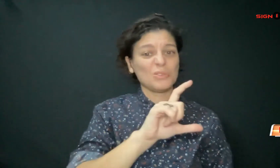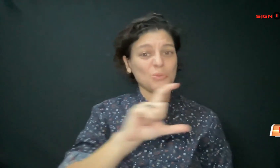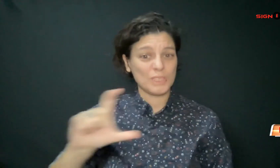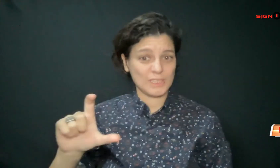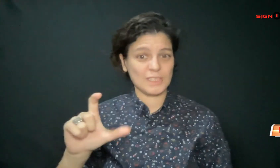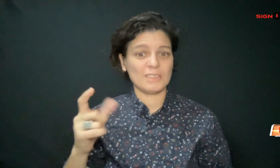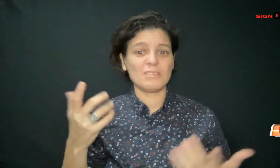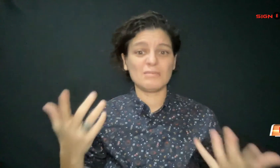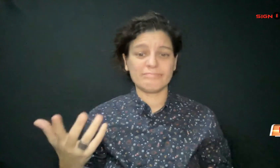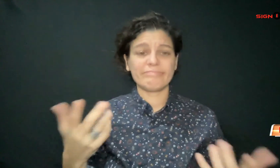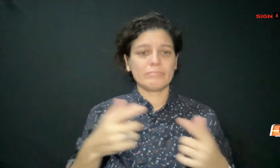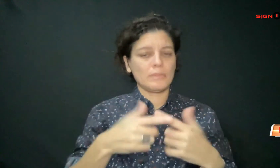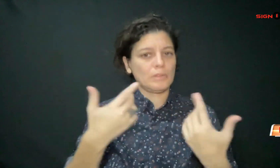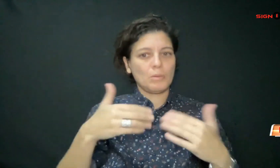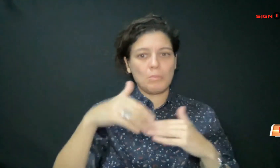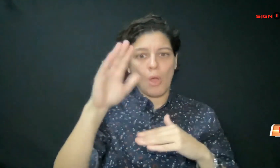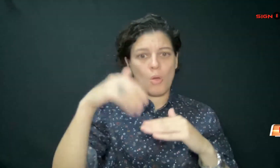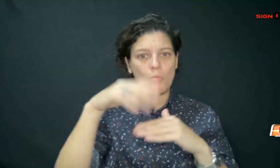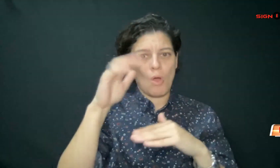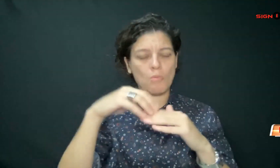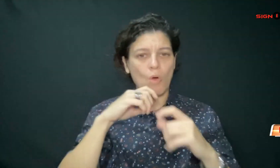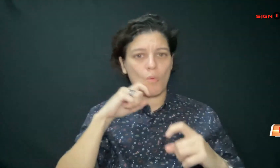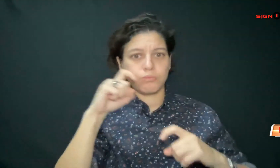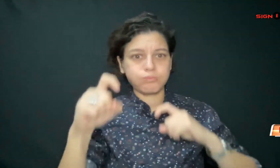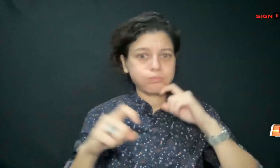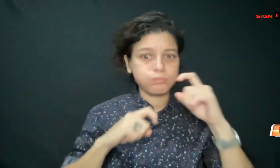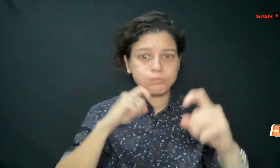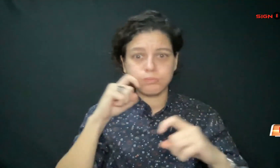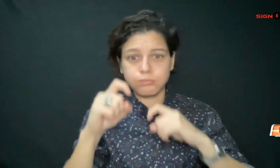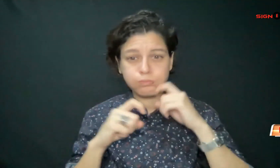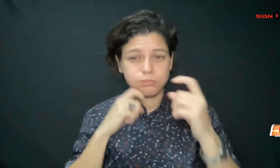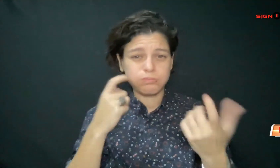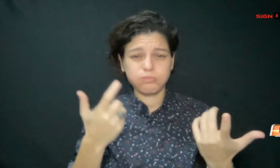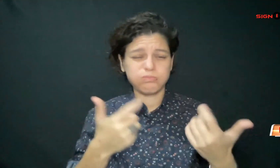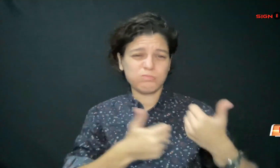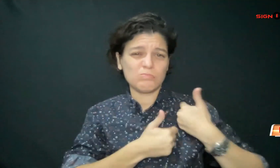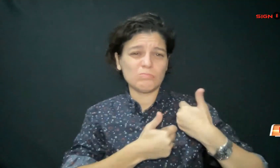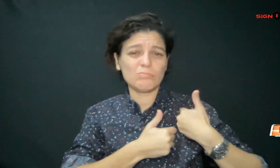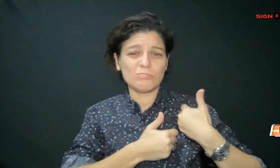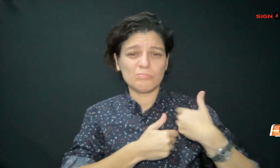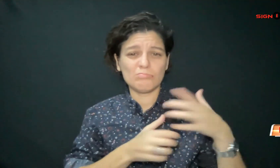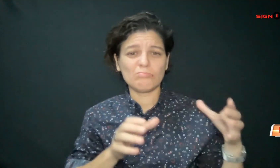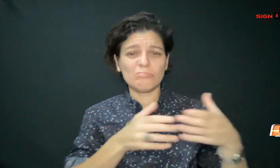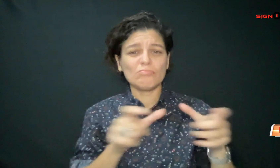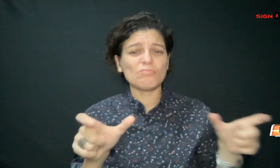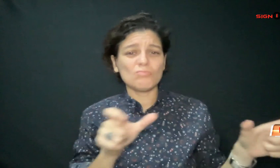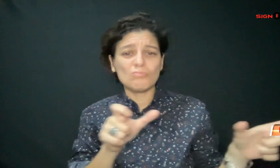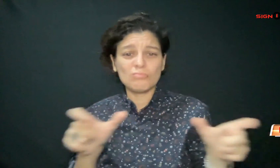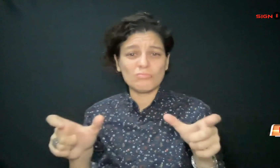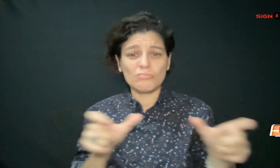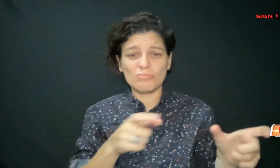despite an increase of violence by security forces especially for women